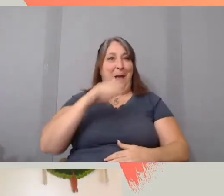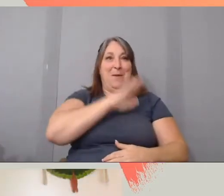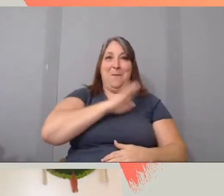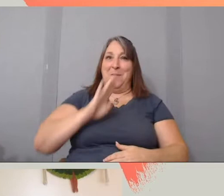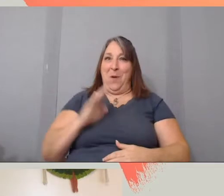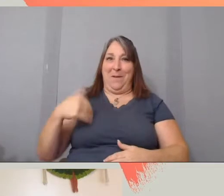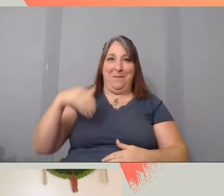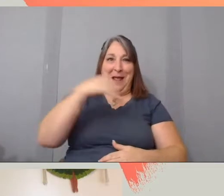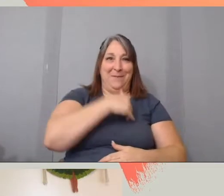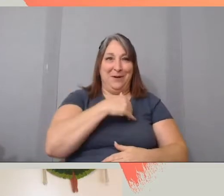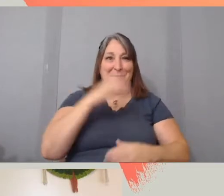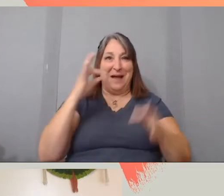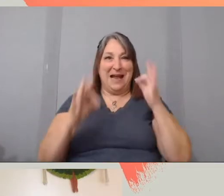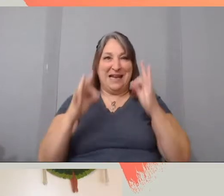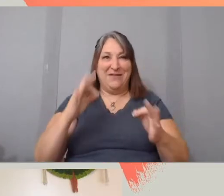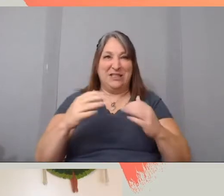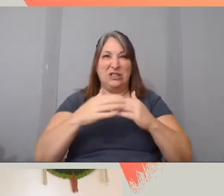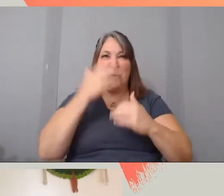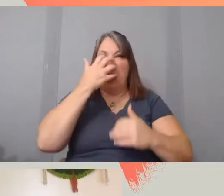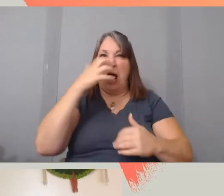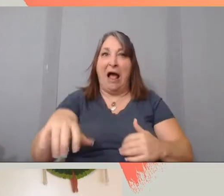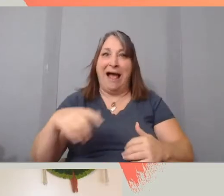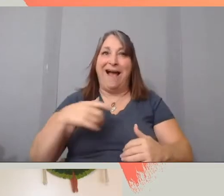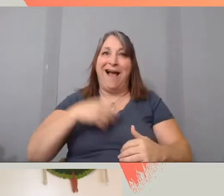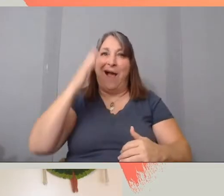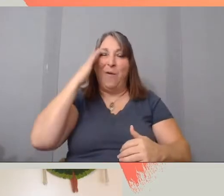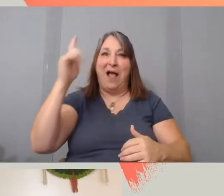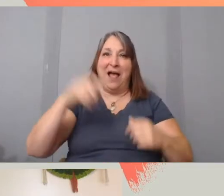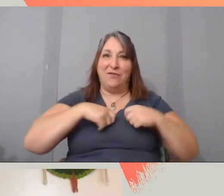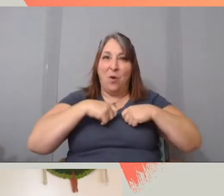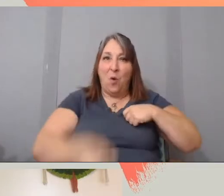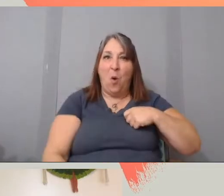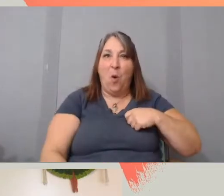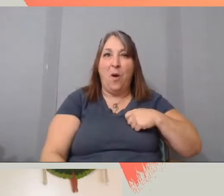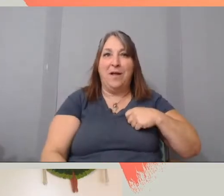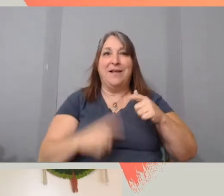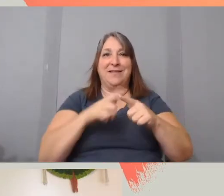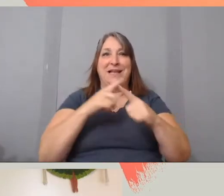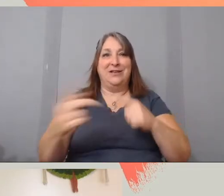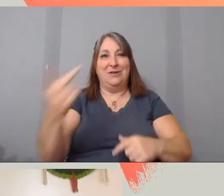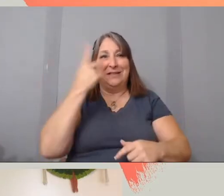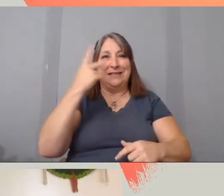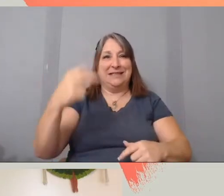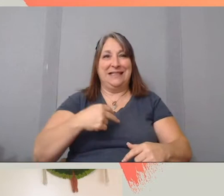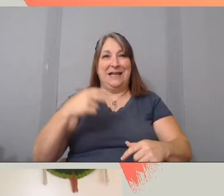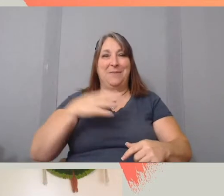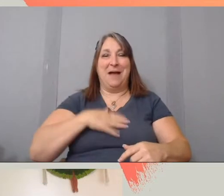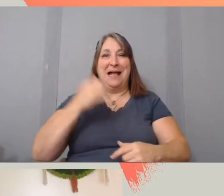But if it gets too hot I'm going to have to unzip it and then you will be able to see my 1619 t-shirt.